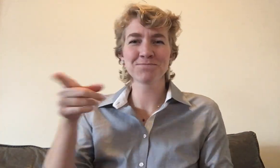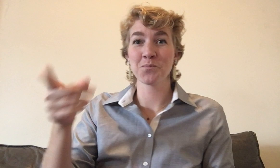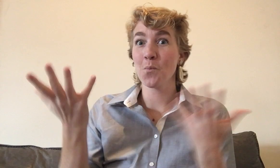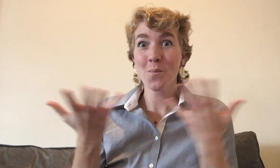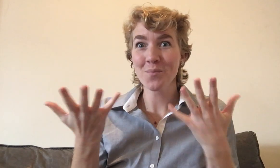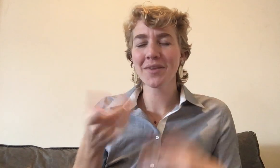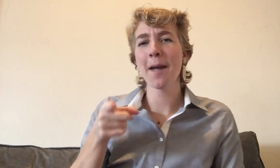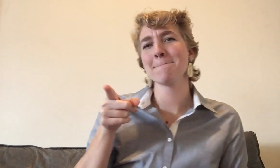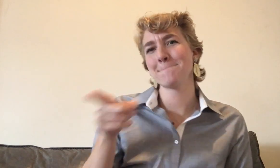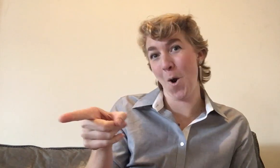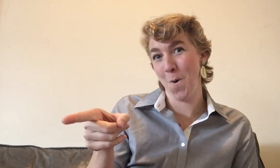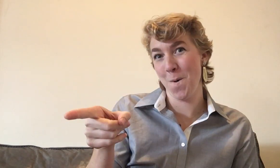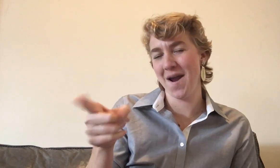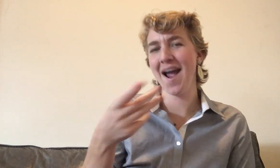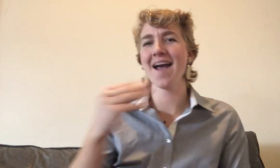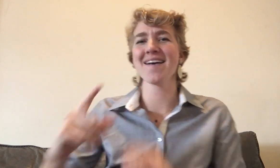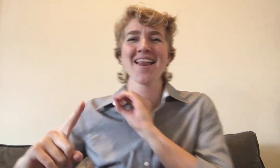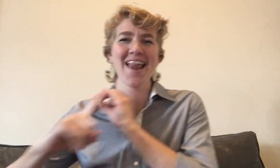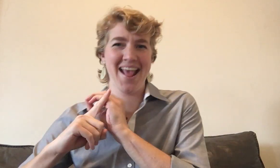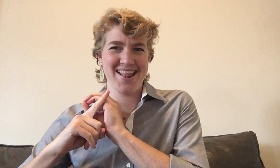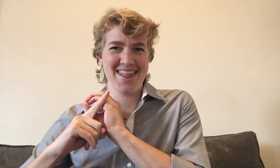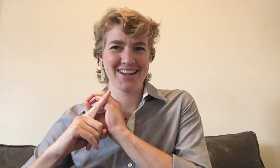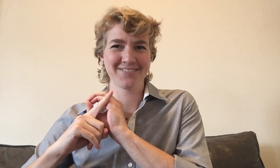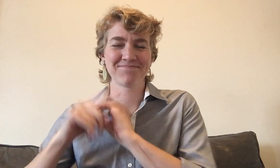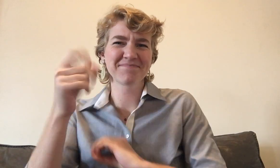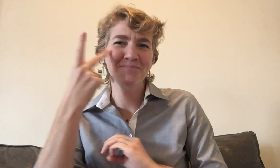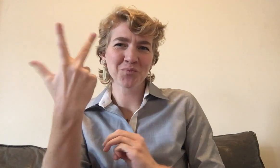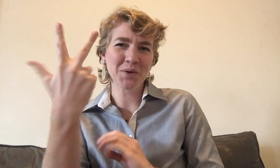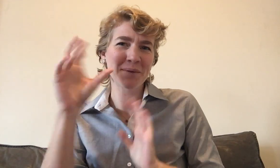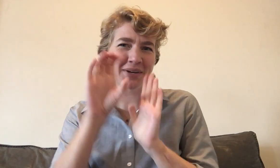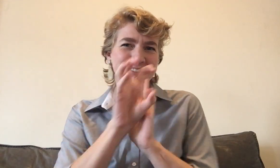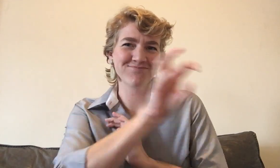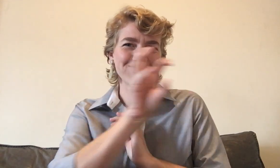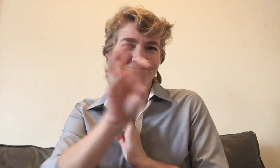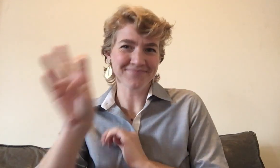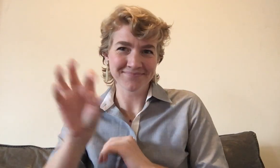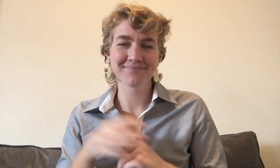they are the point (IX) and null copula, as you can see with the three pictures on the poster.